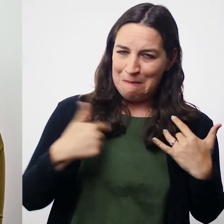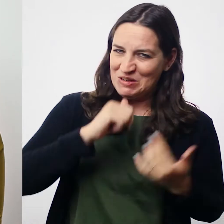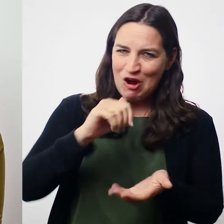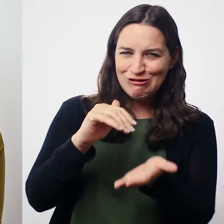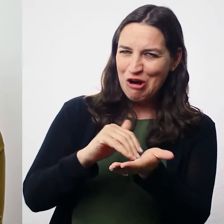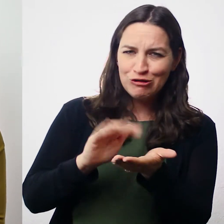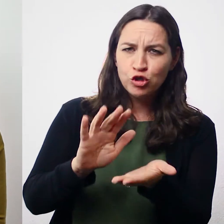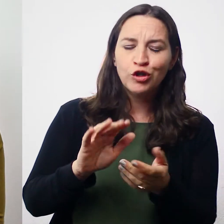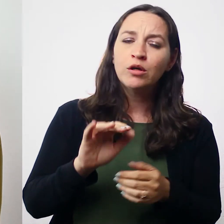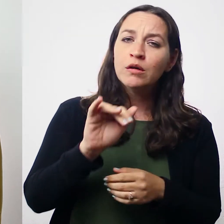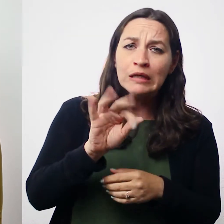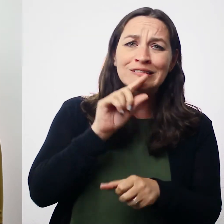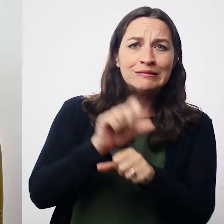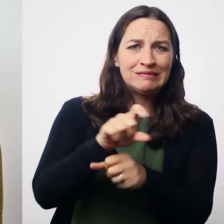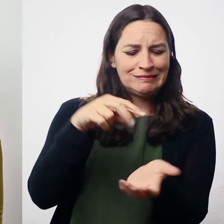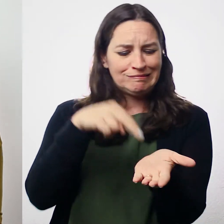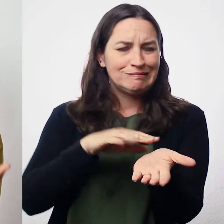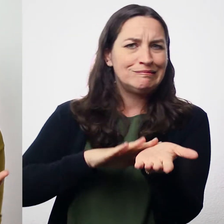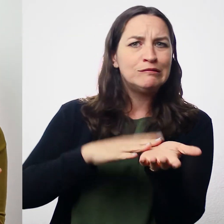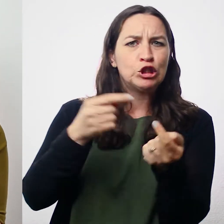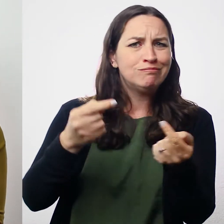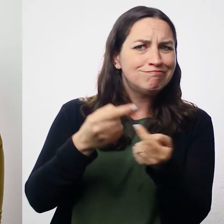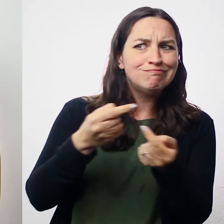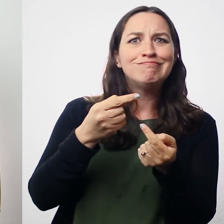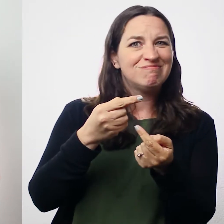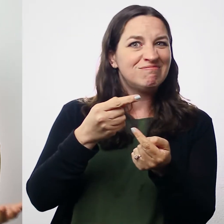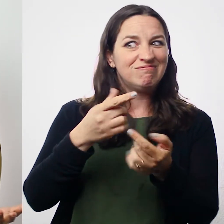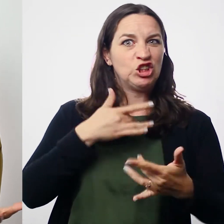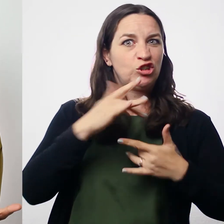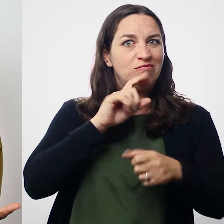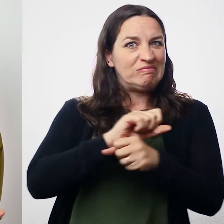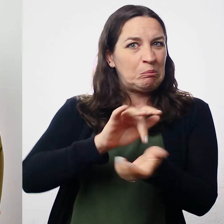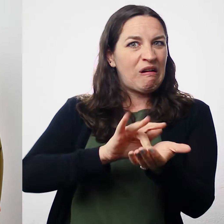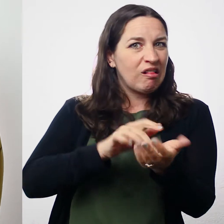medical doctor. So if you are concerned that you might have some type of repetitive strain injury,